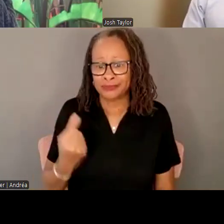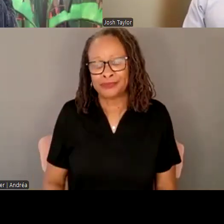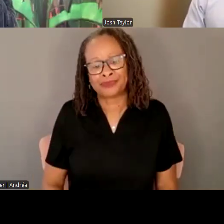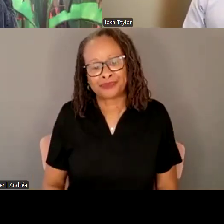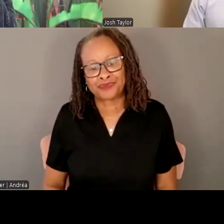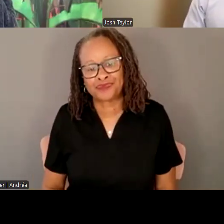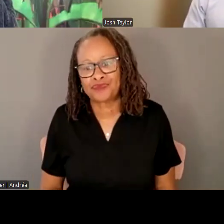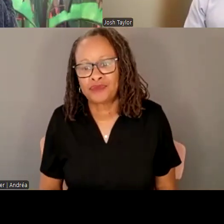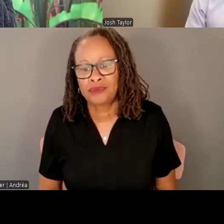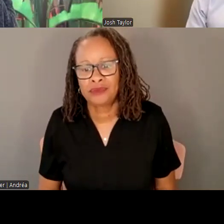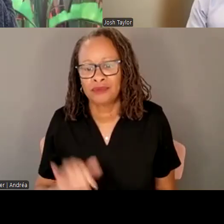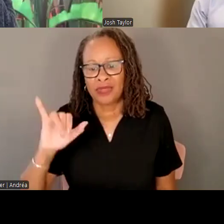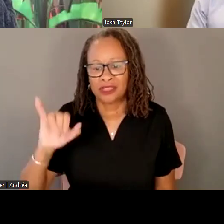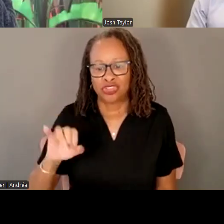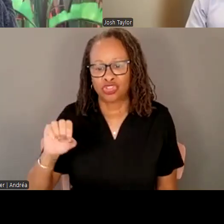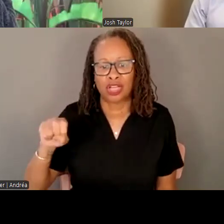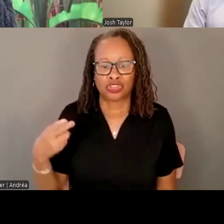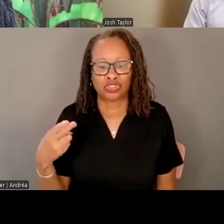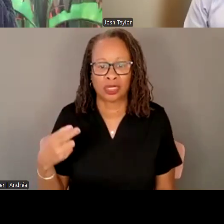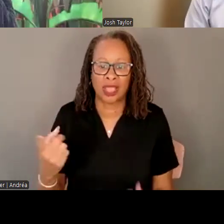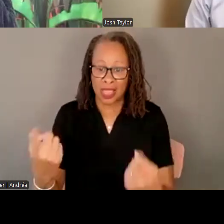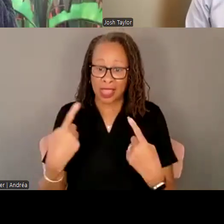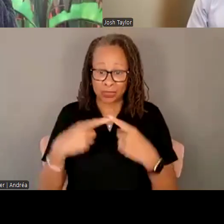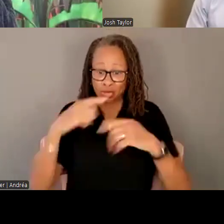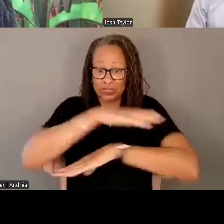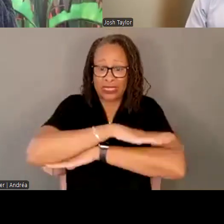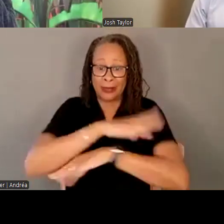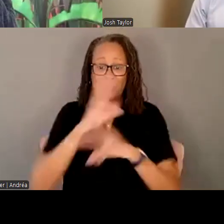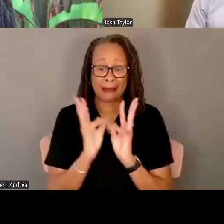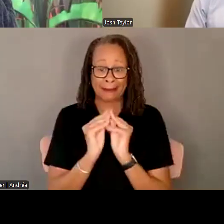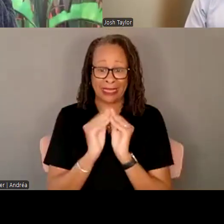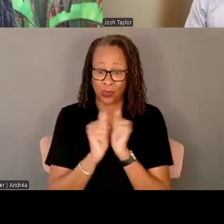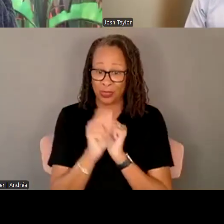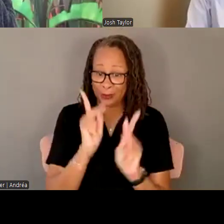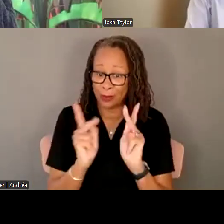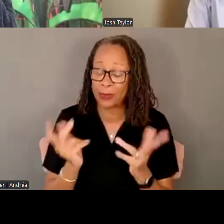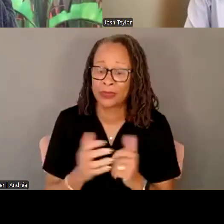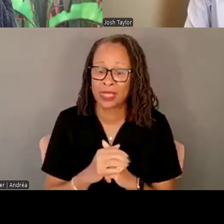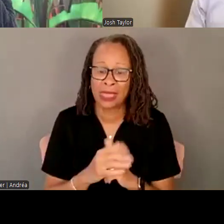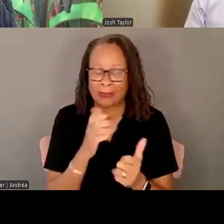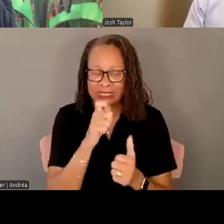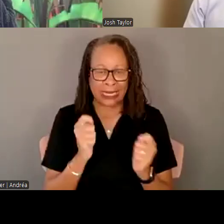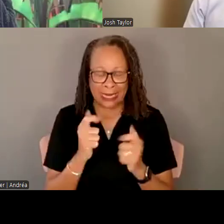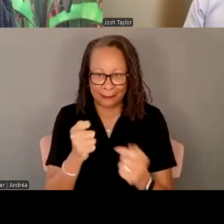I think it's coming to the table in meeting with those folks, and it may not be an immediate, you know, match. I mean, part of what we know from the research